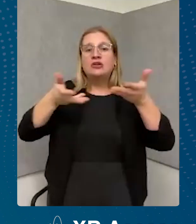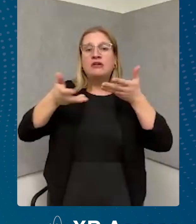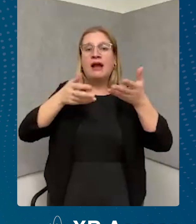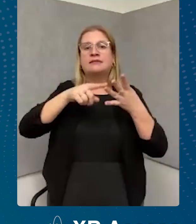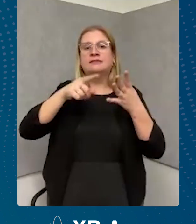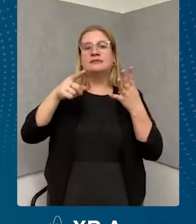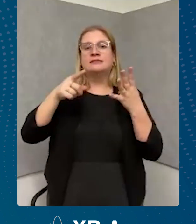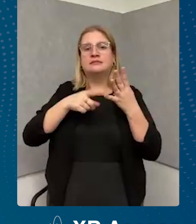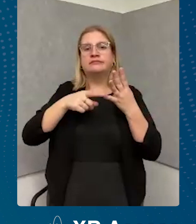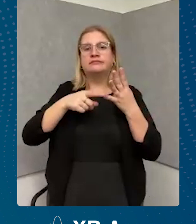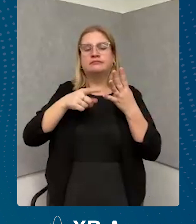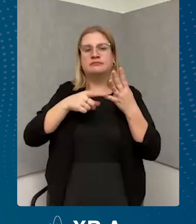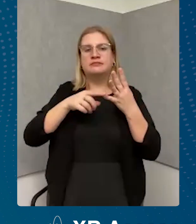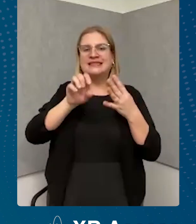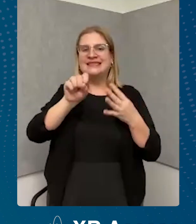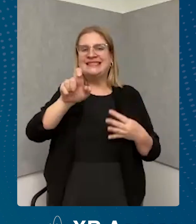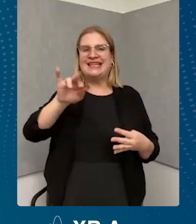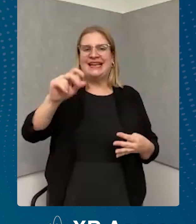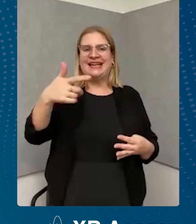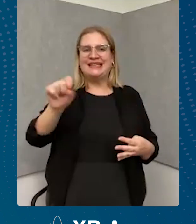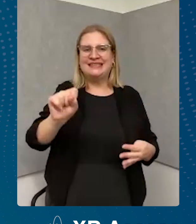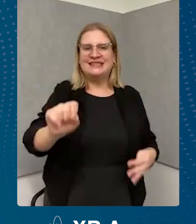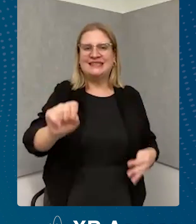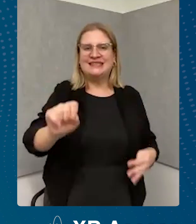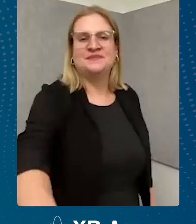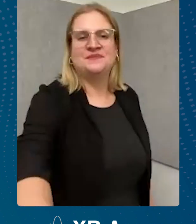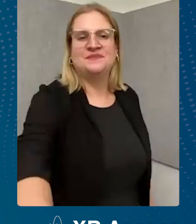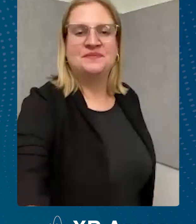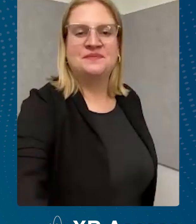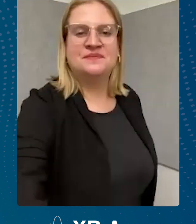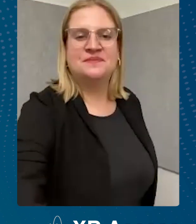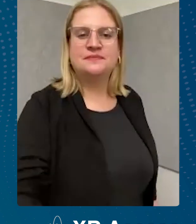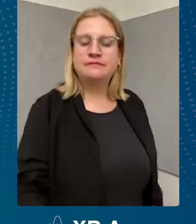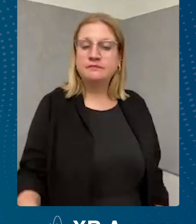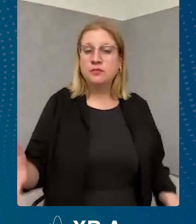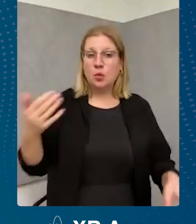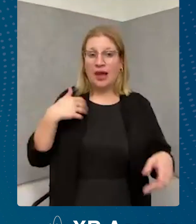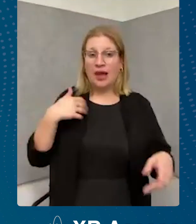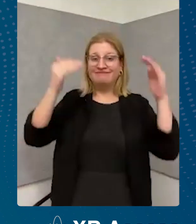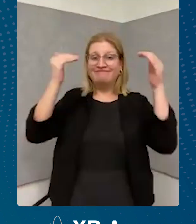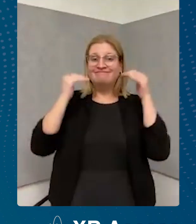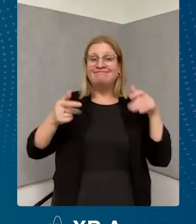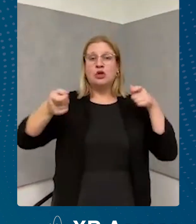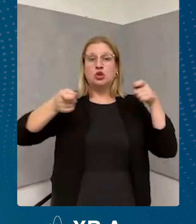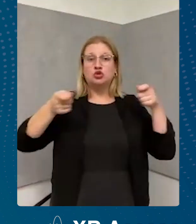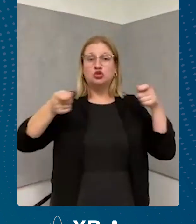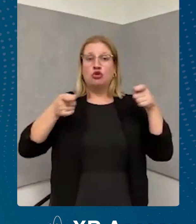And below we have our control scheme 1 and 2, allow us to scroll through a menu.